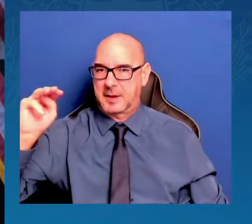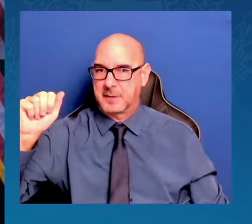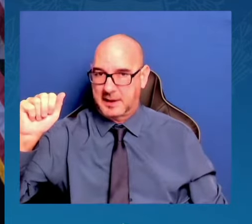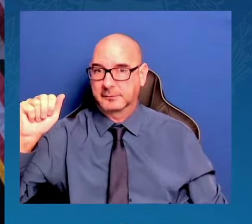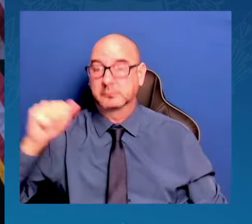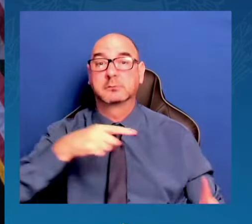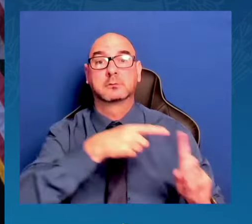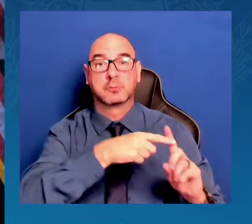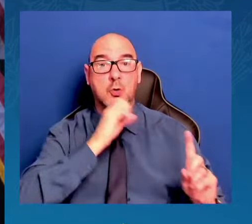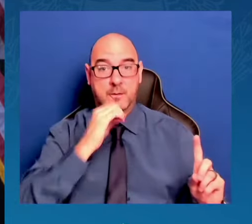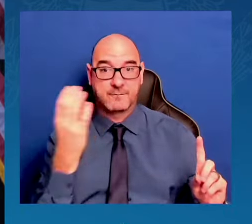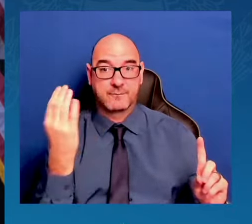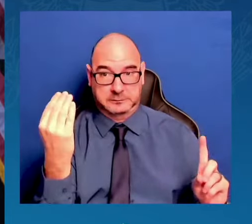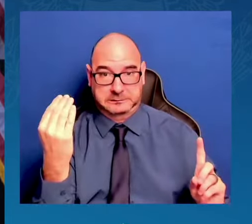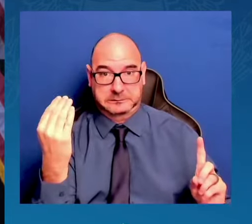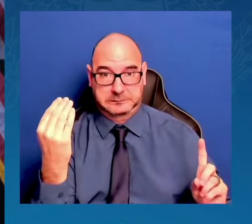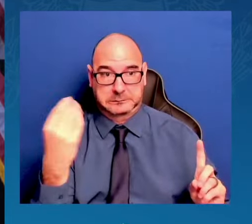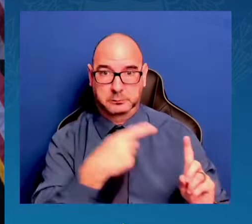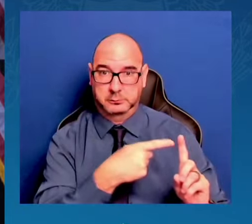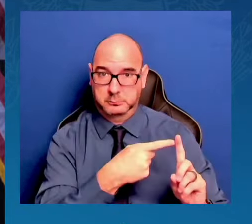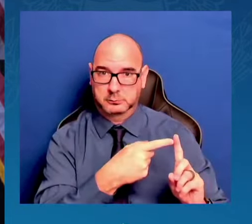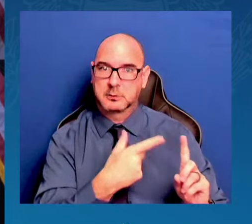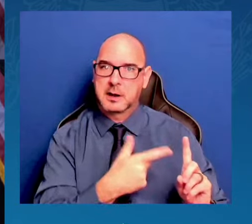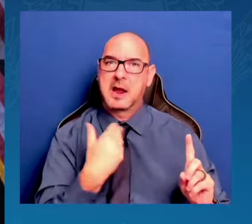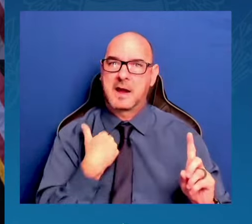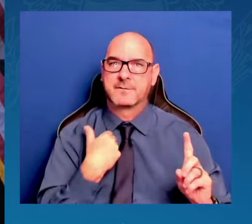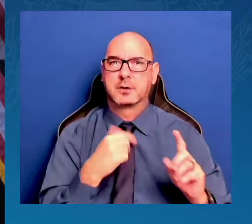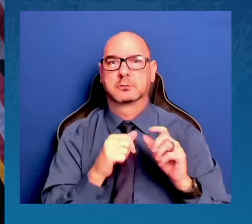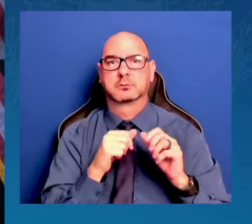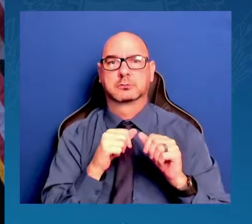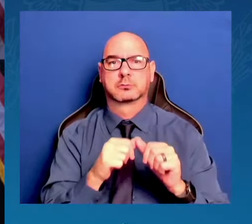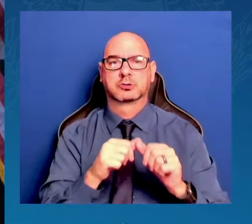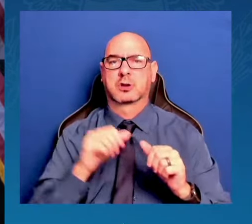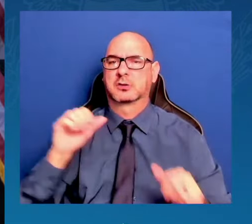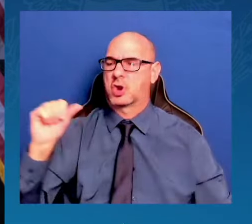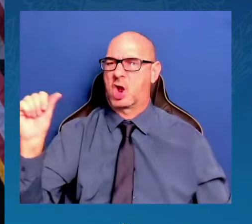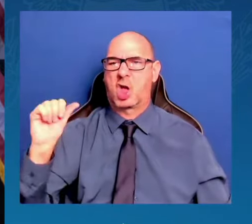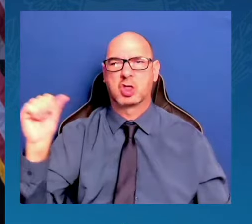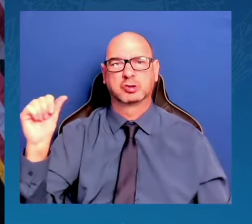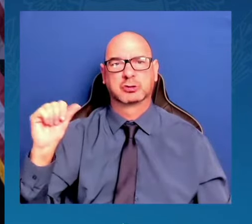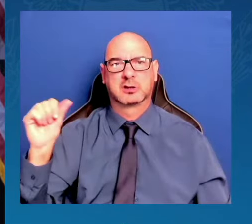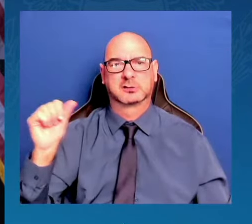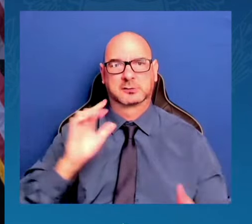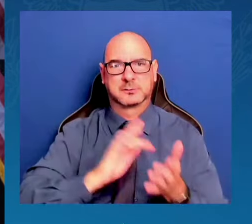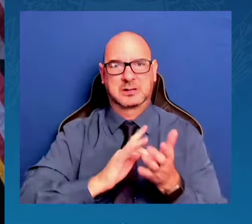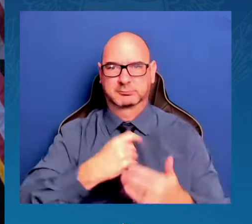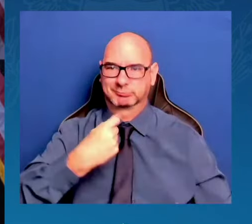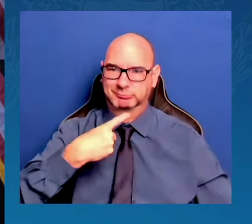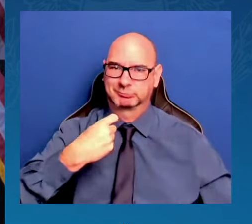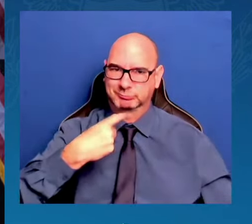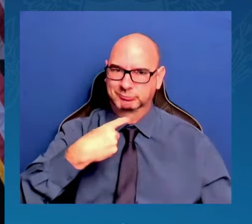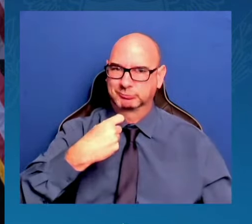that allows her to go to school and live without constant pain. But the medication that helps her